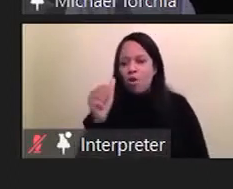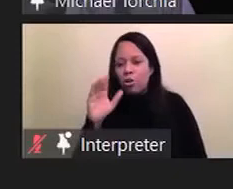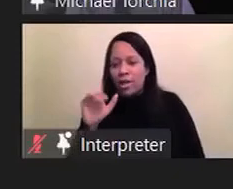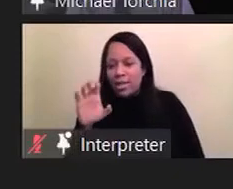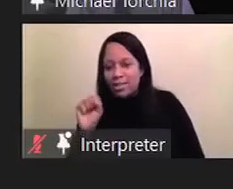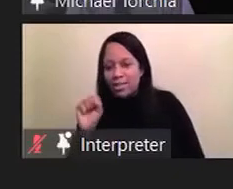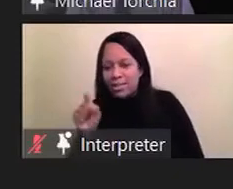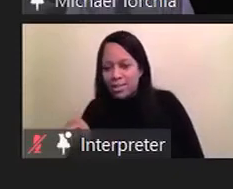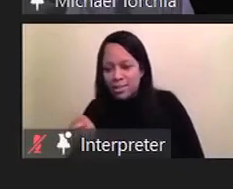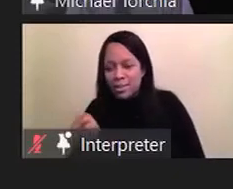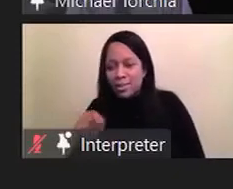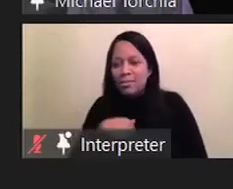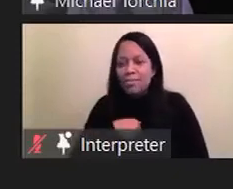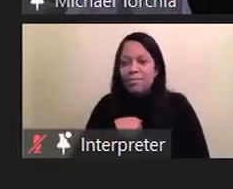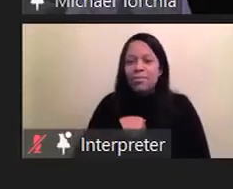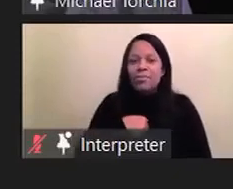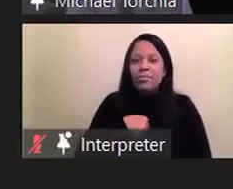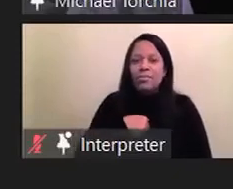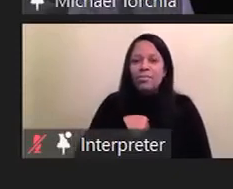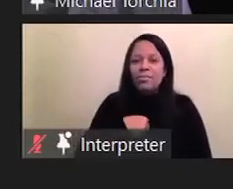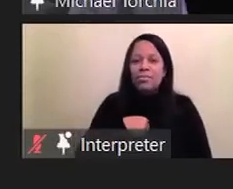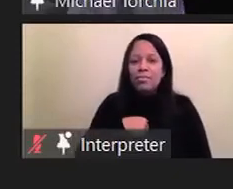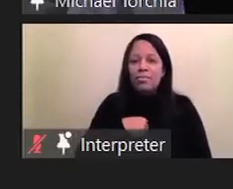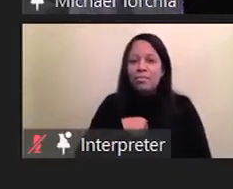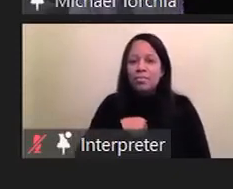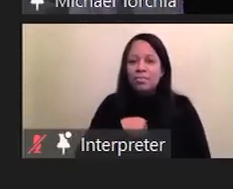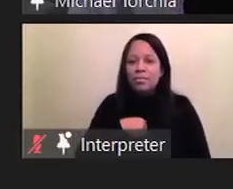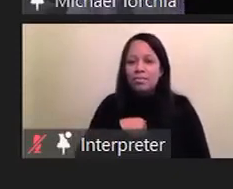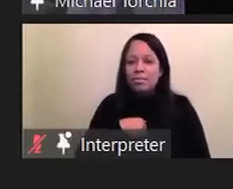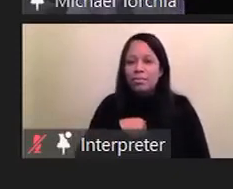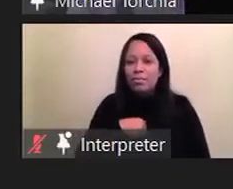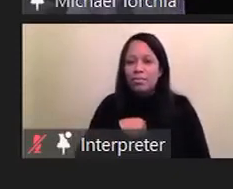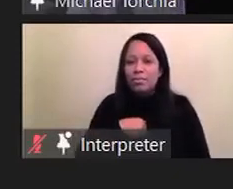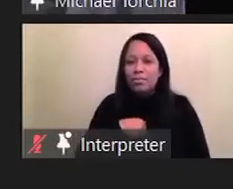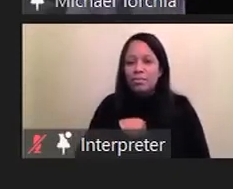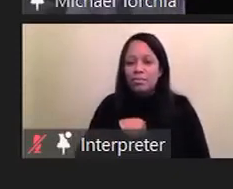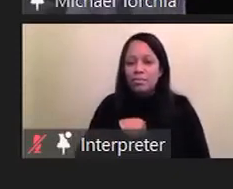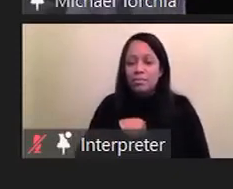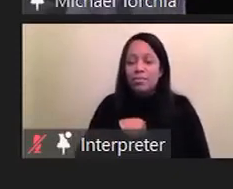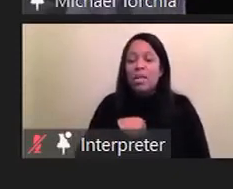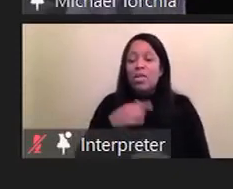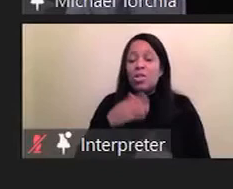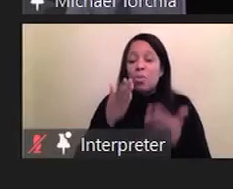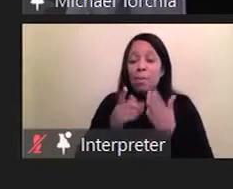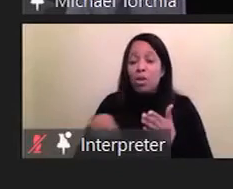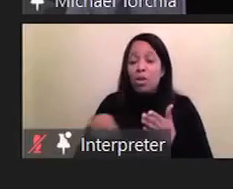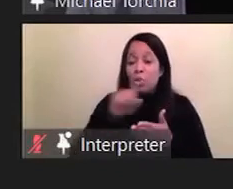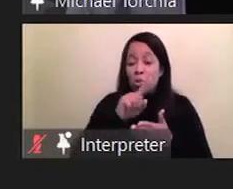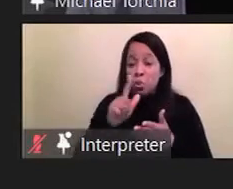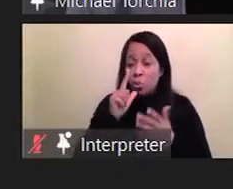represent employers as attendees during today's webinar.